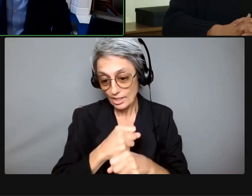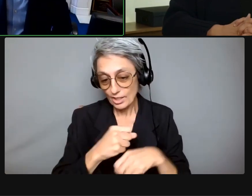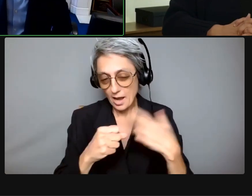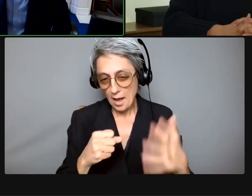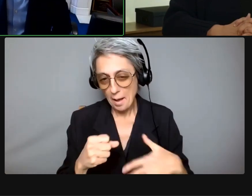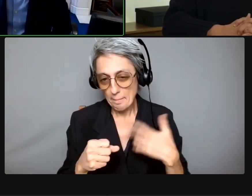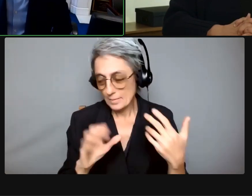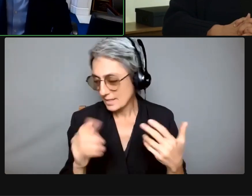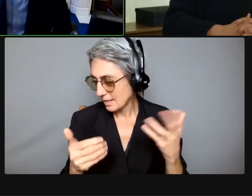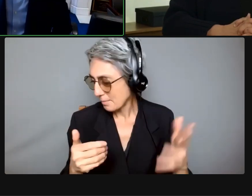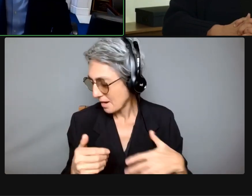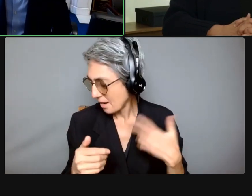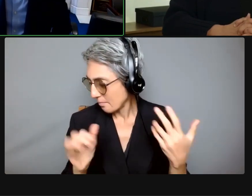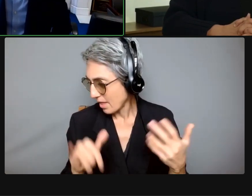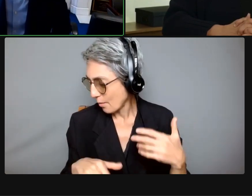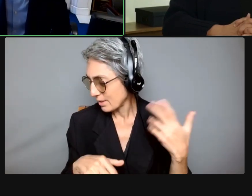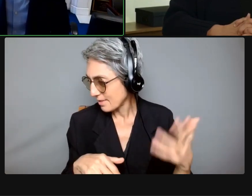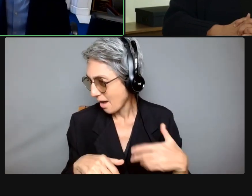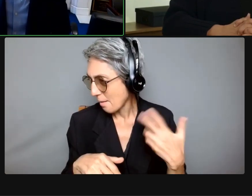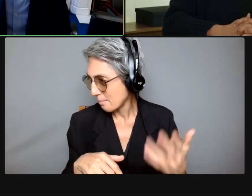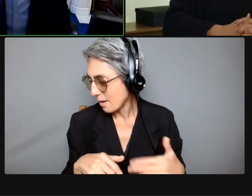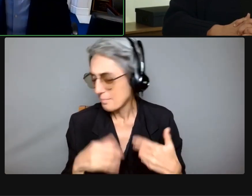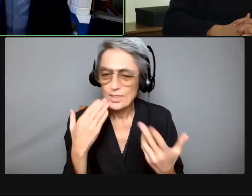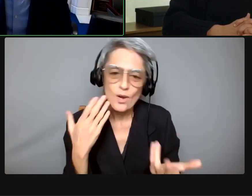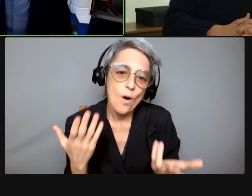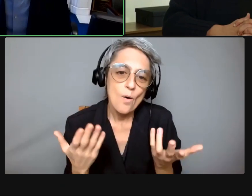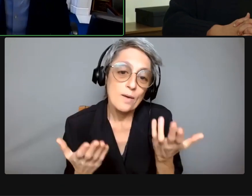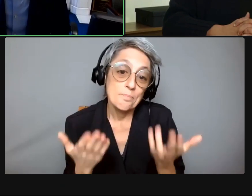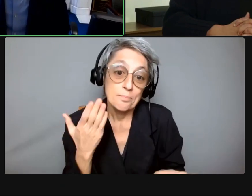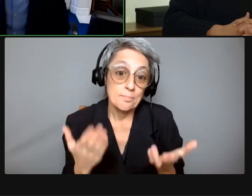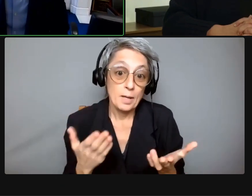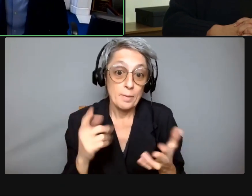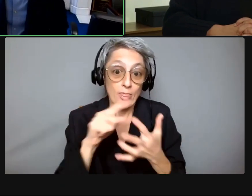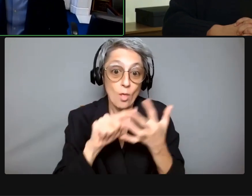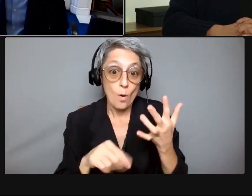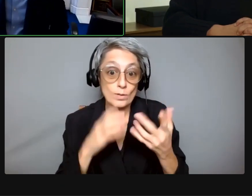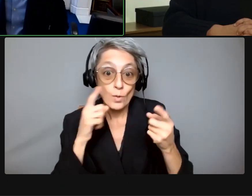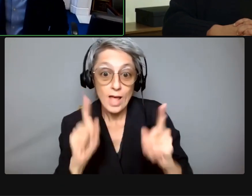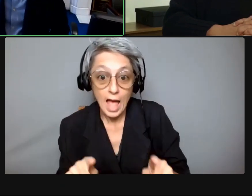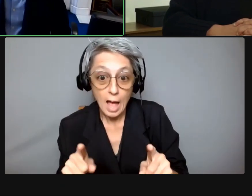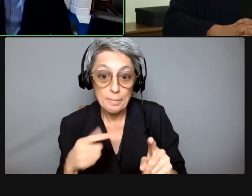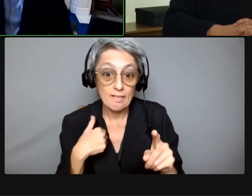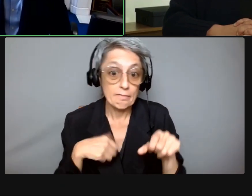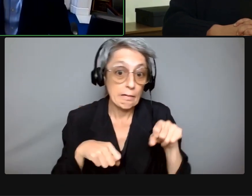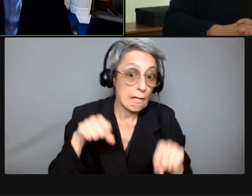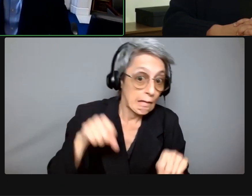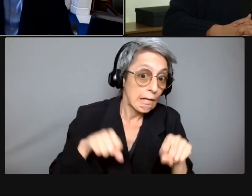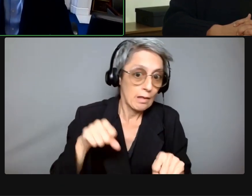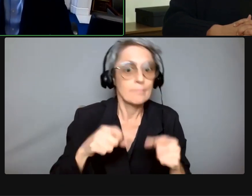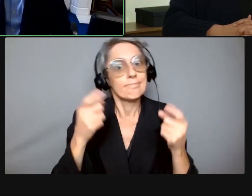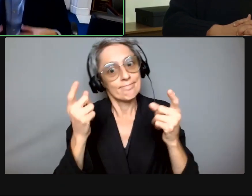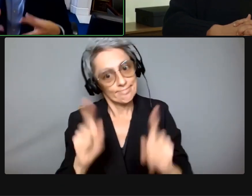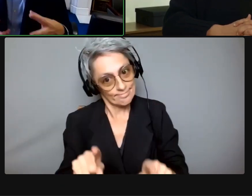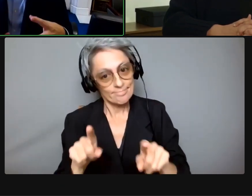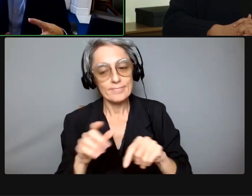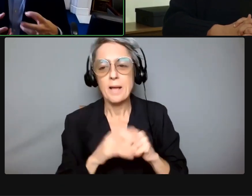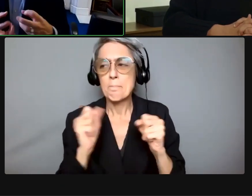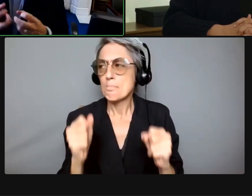that was necessarily going to come into being. So I think a lot of us, we were asked about, you know, how are we going to pay for this?